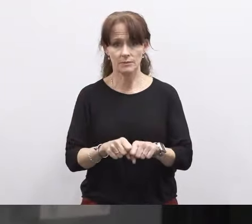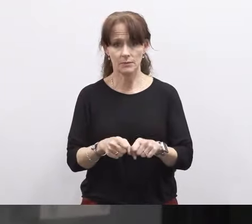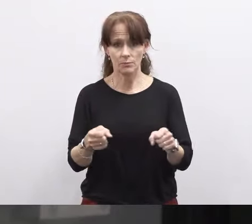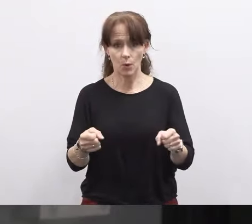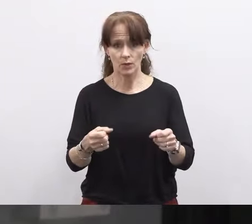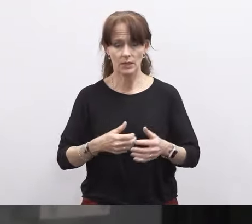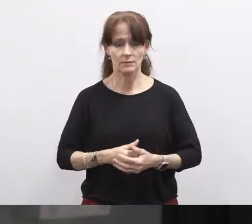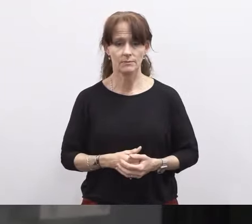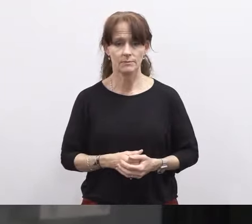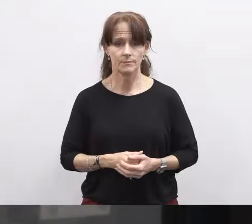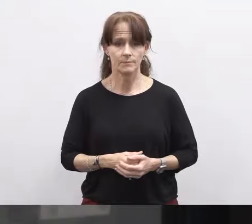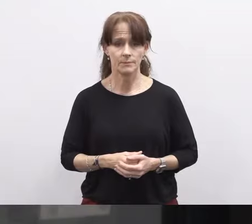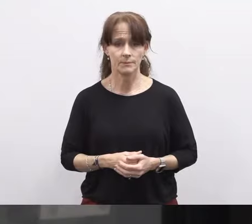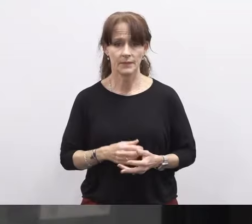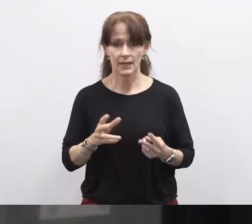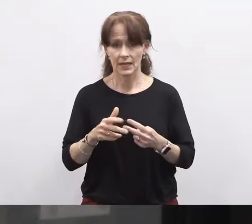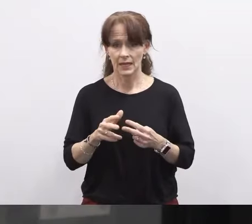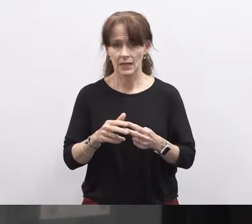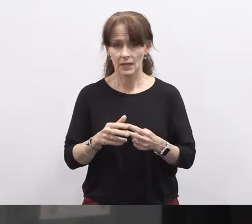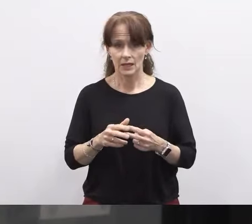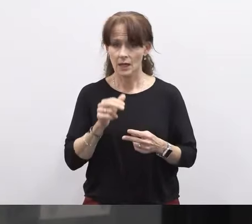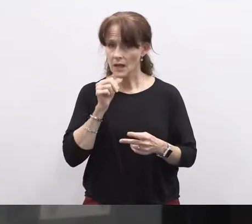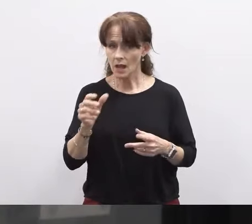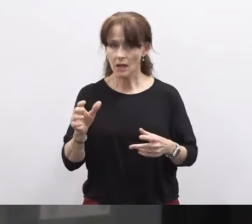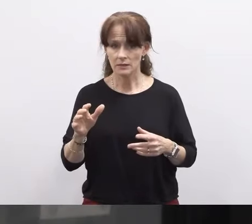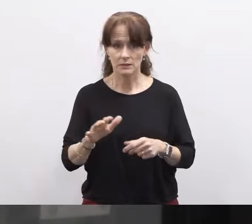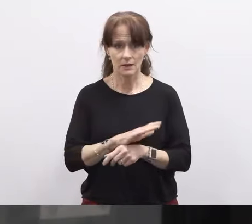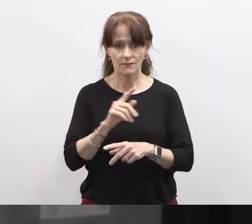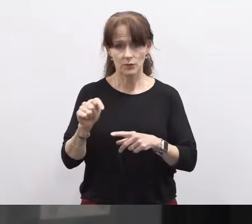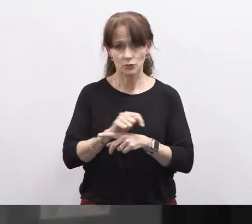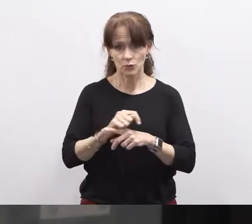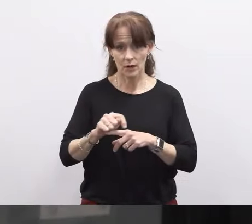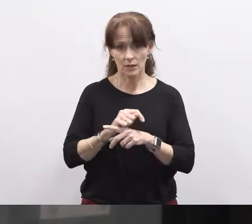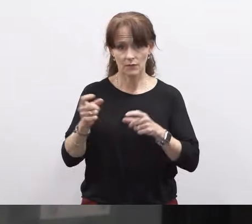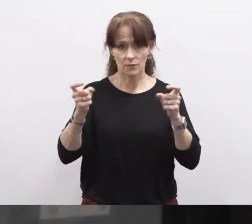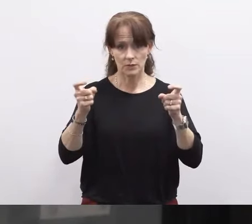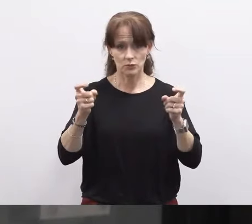So it's either a lack of training for the administrators